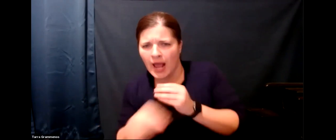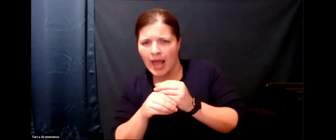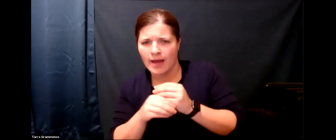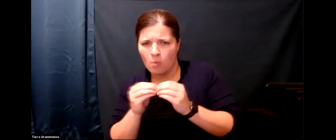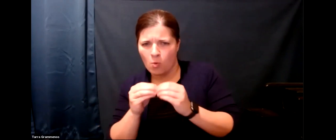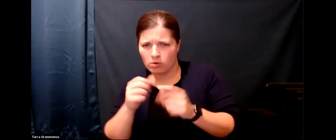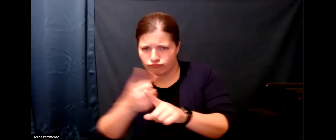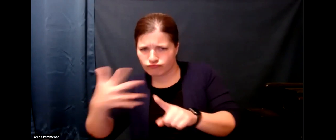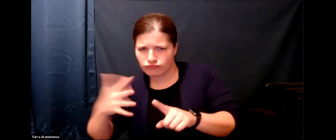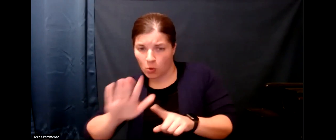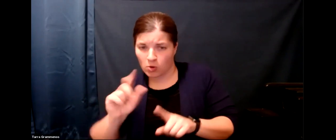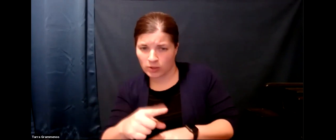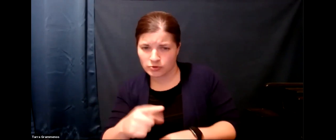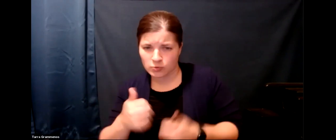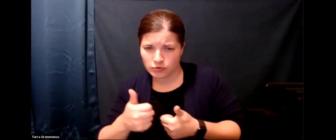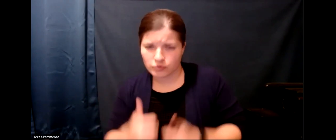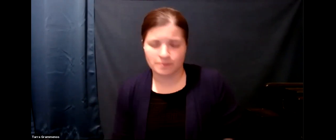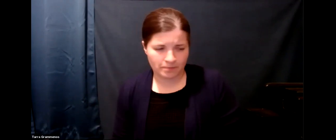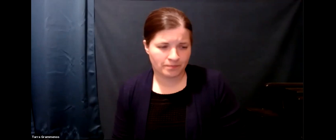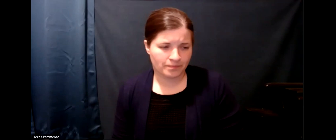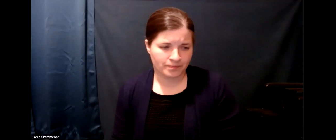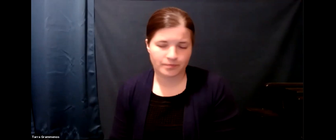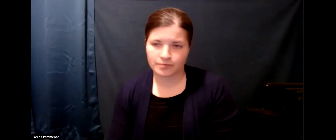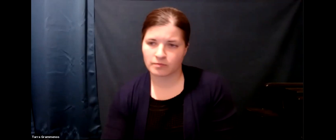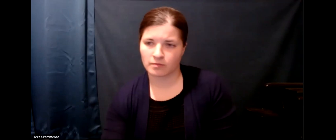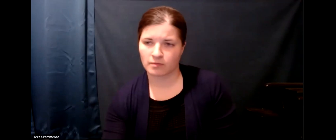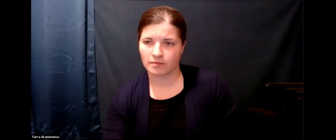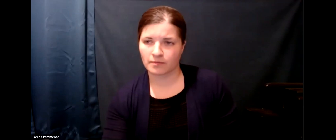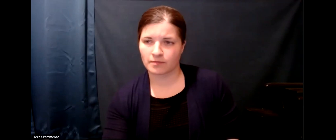Migdalia Rogers: Yes, well, actually, I can explain.